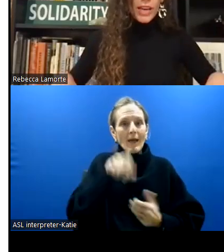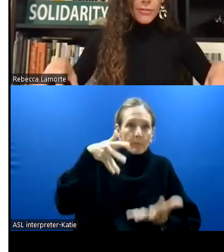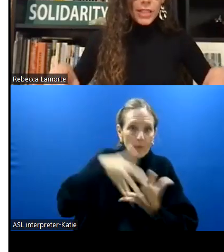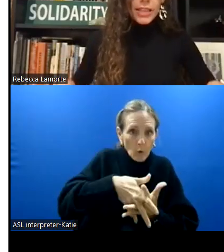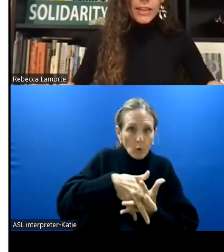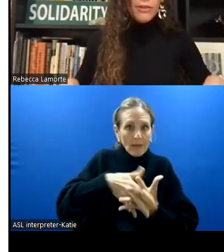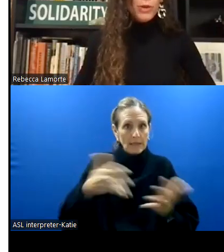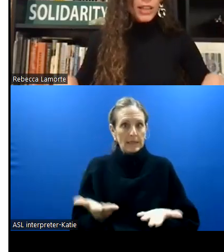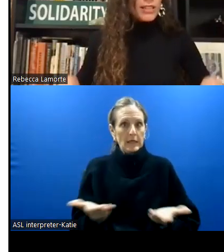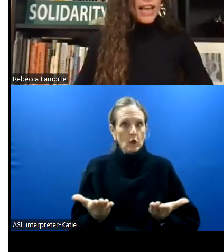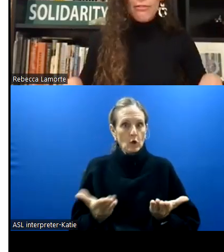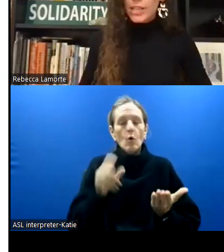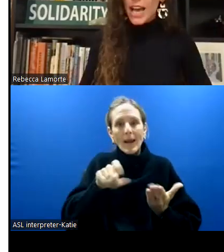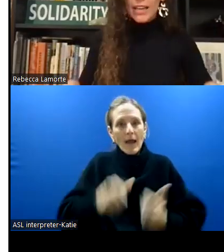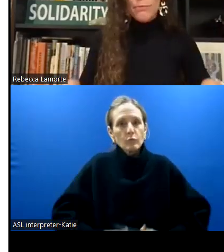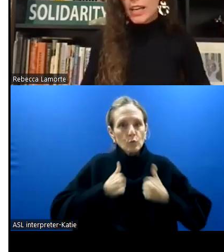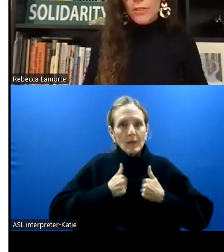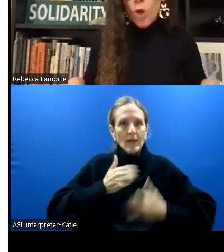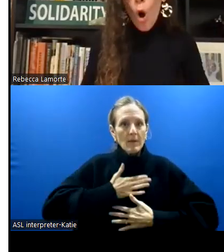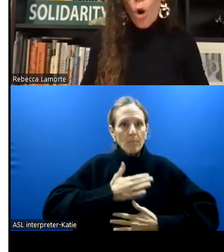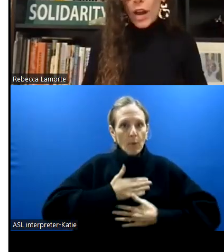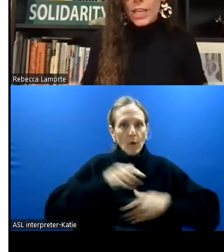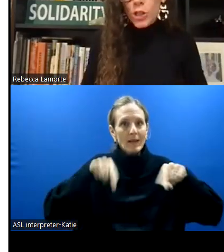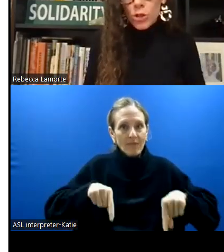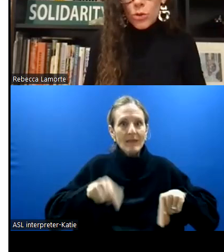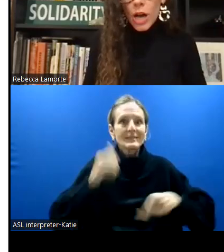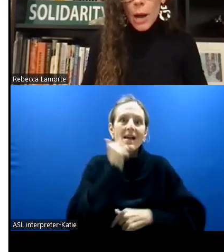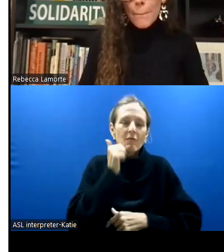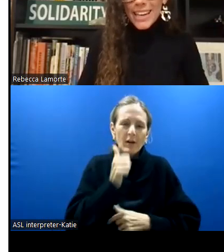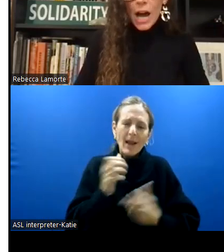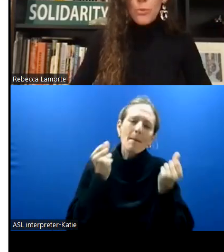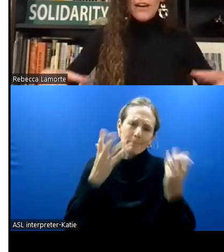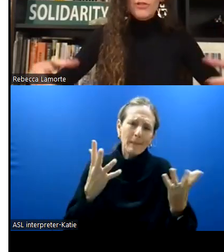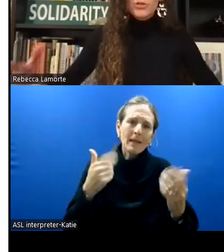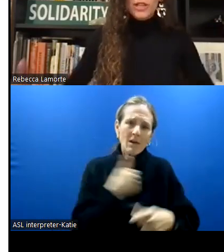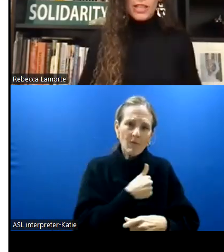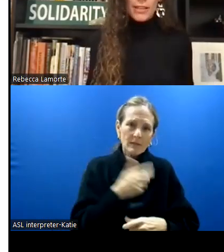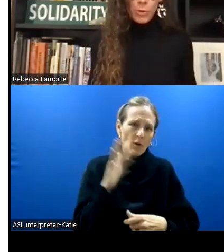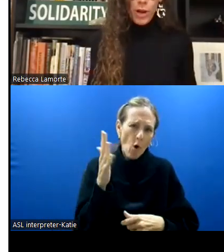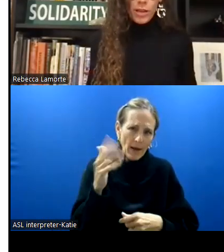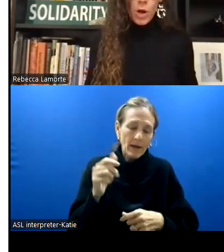We have to live and breathe this every day as many of us already do. But now we have to do it in a different way,